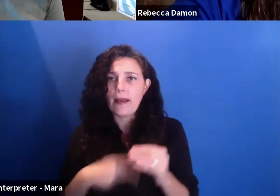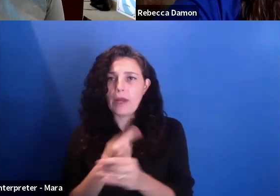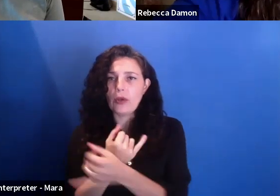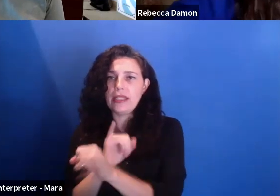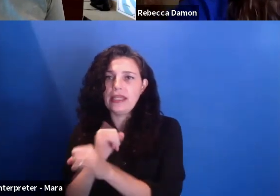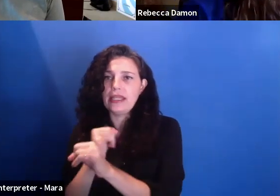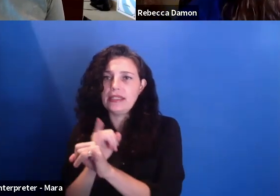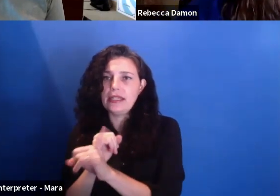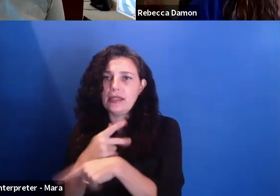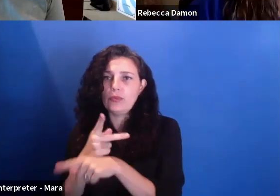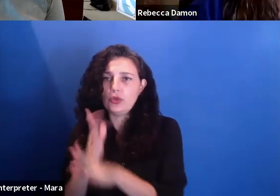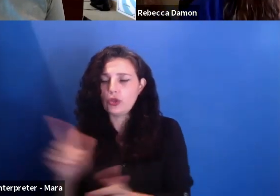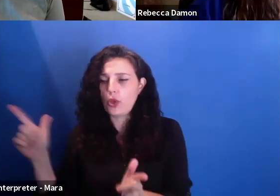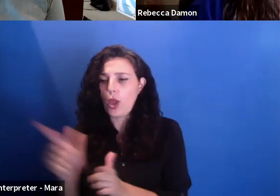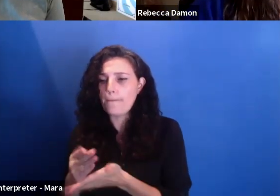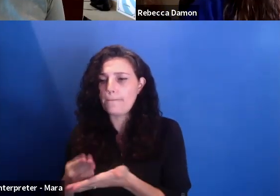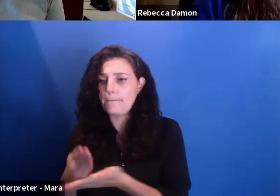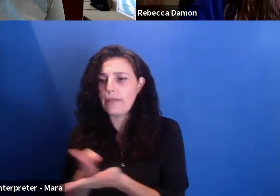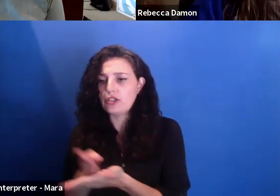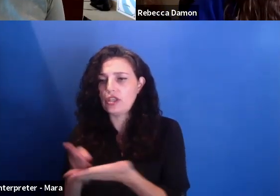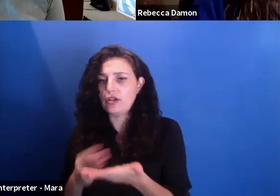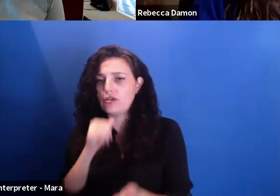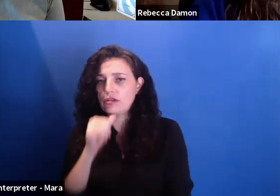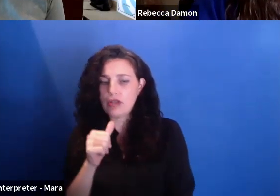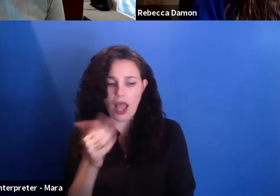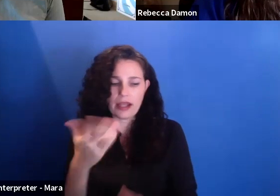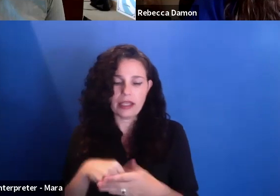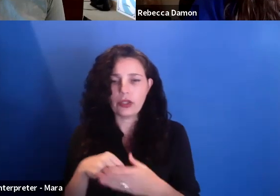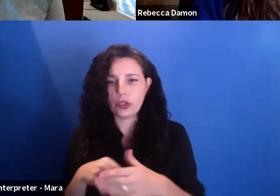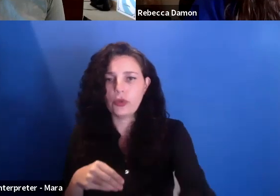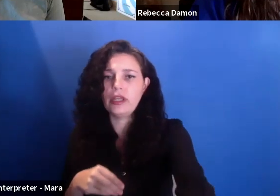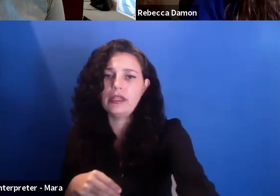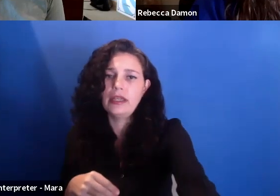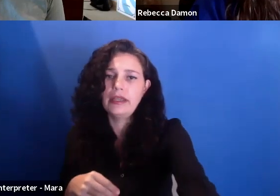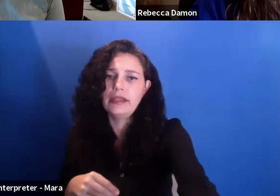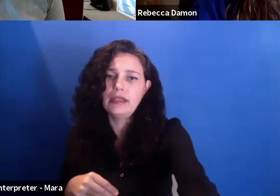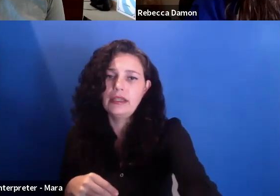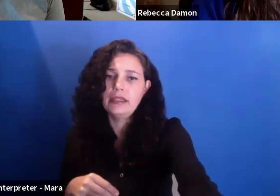Low budget producers that might have a different things. Are they going to be following this or a different agreement?